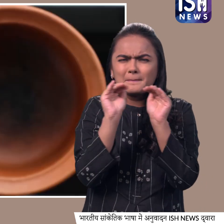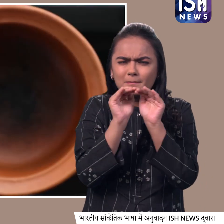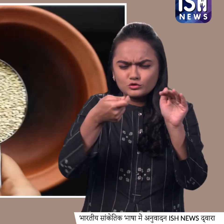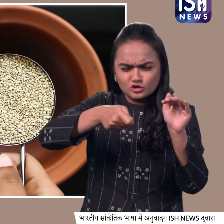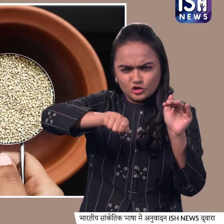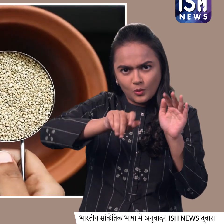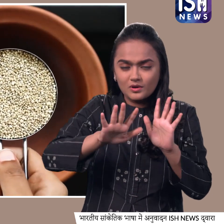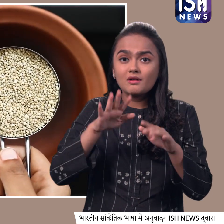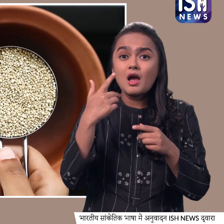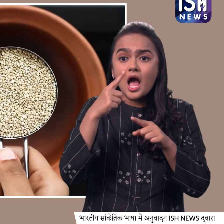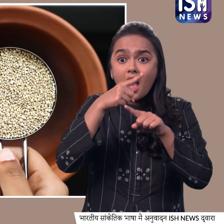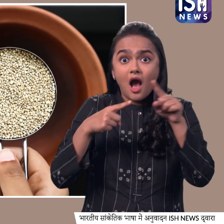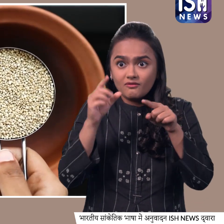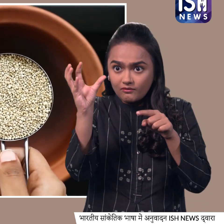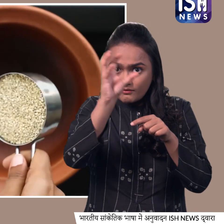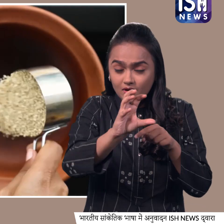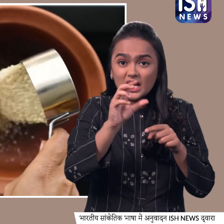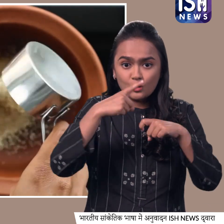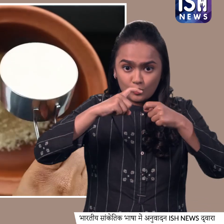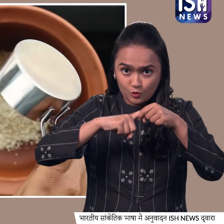Add 1/2 cup quinoa and 2 cups water to the pot.